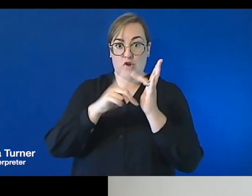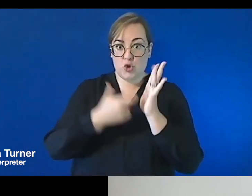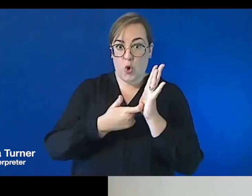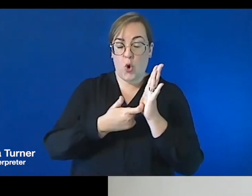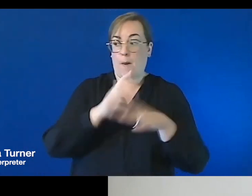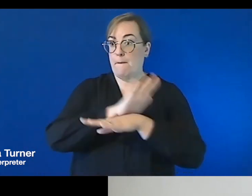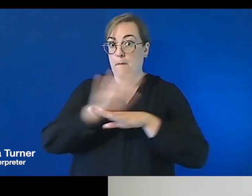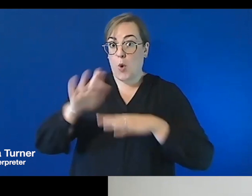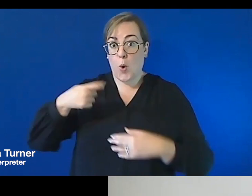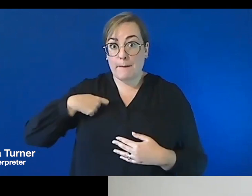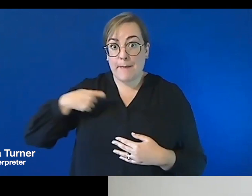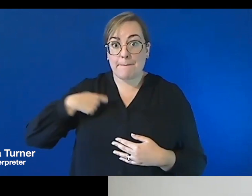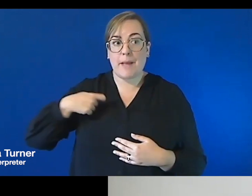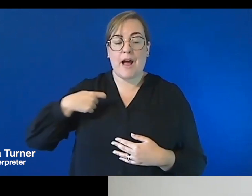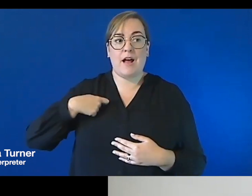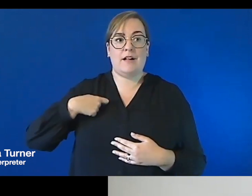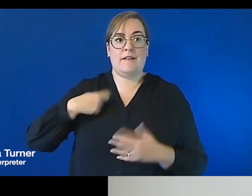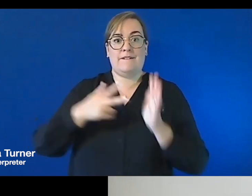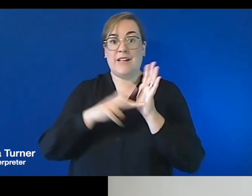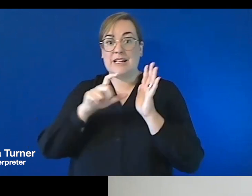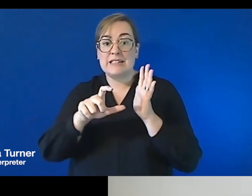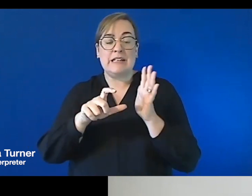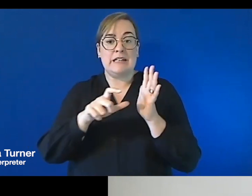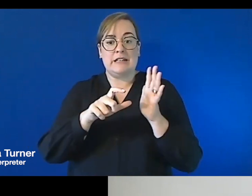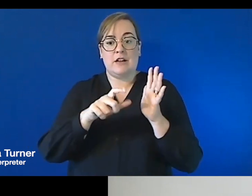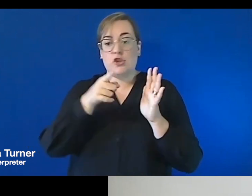VC etc. Do you have any advice for any startups and entrepreneurs